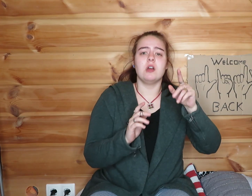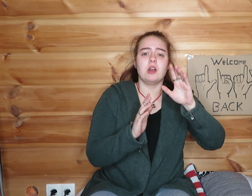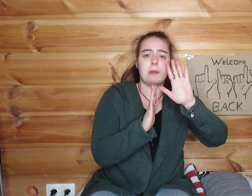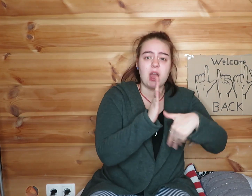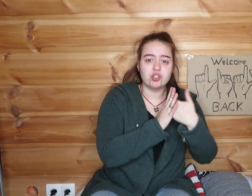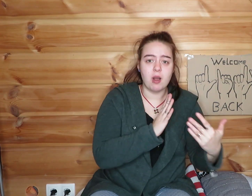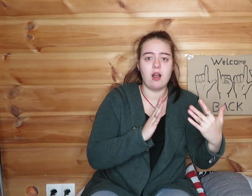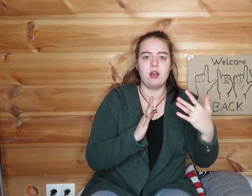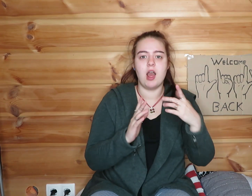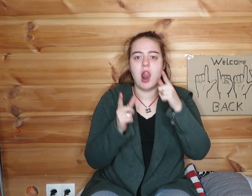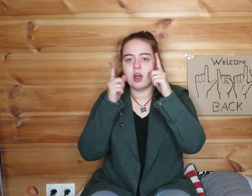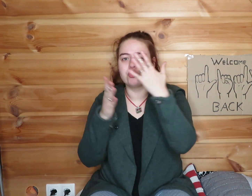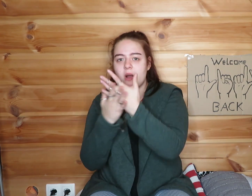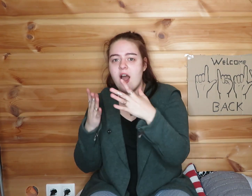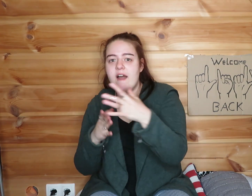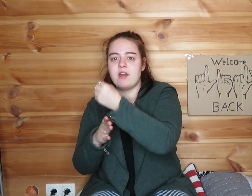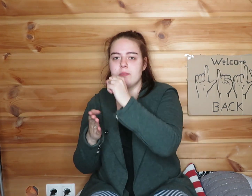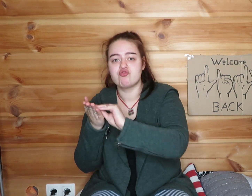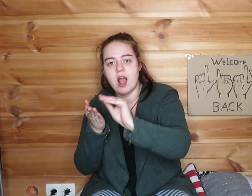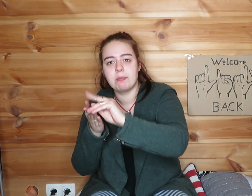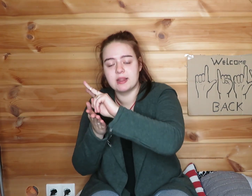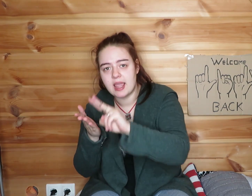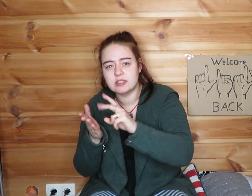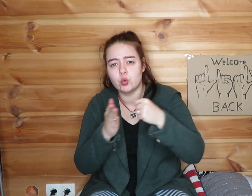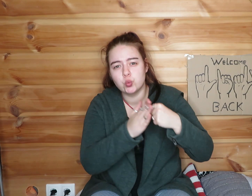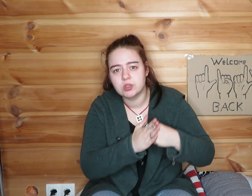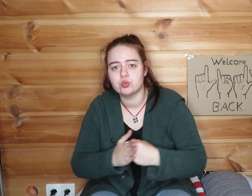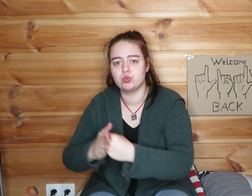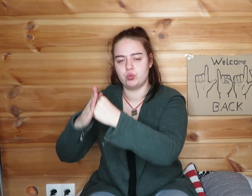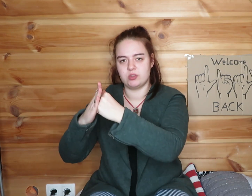sign language supports the developement of spoken languages. (writing/reading/speaking)